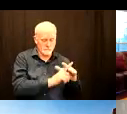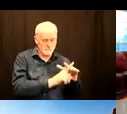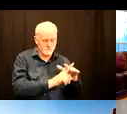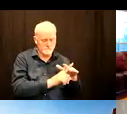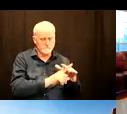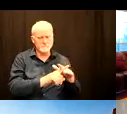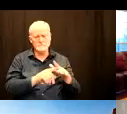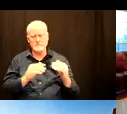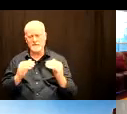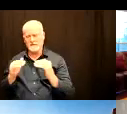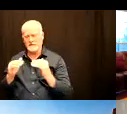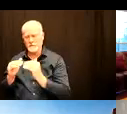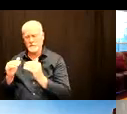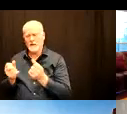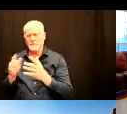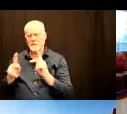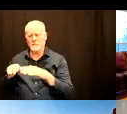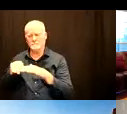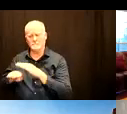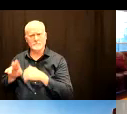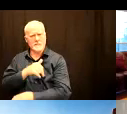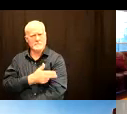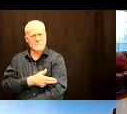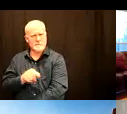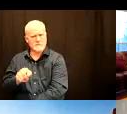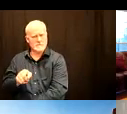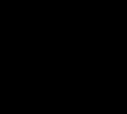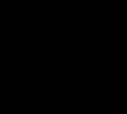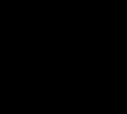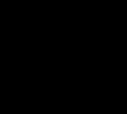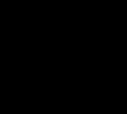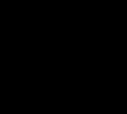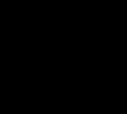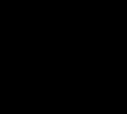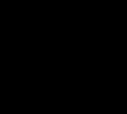to orient you to this slide this is one of the slides that was presented in the group that katie